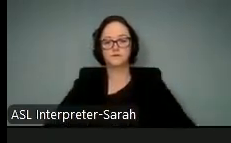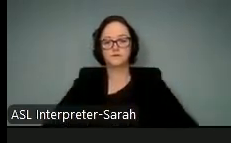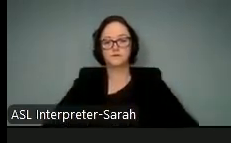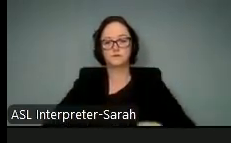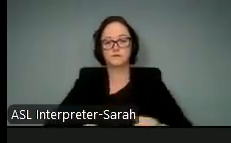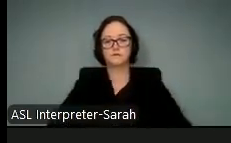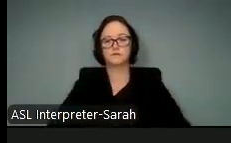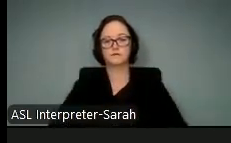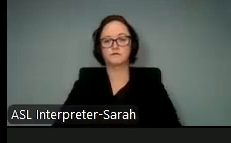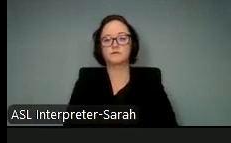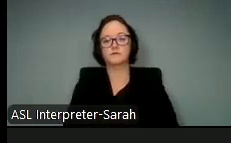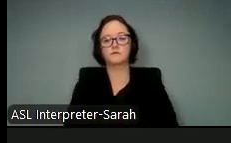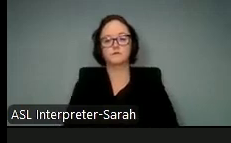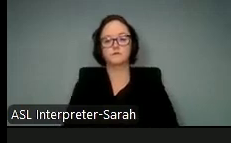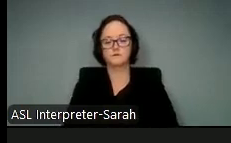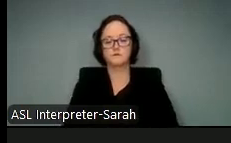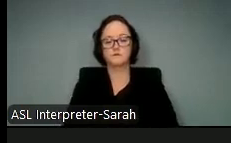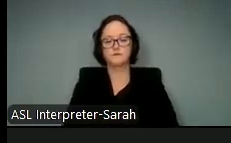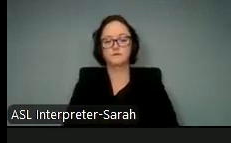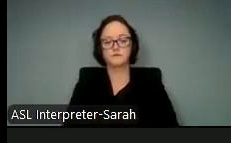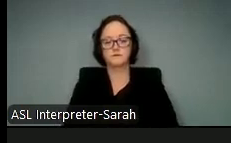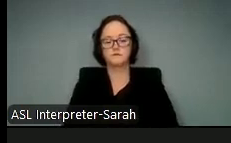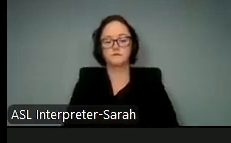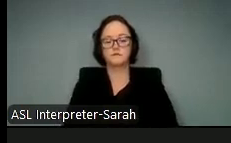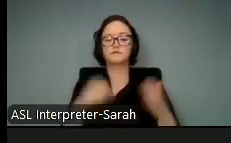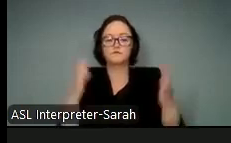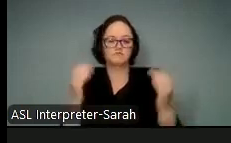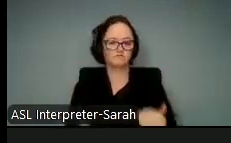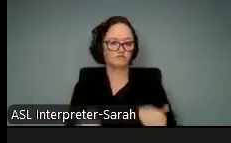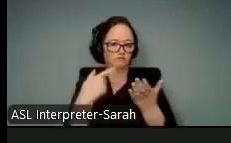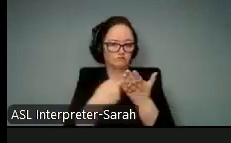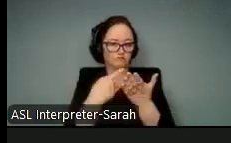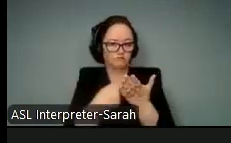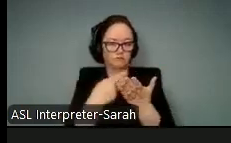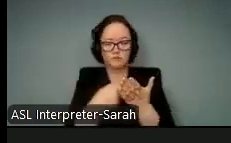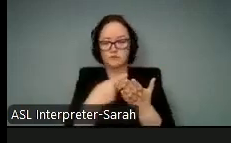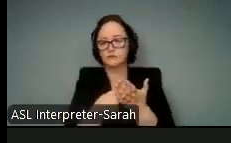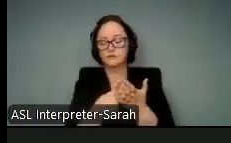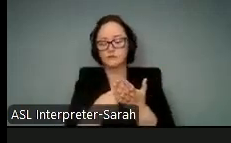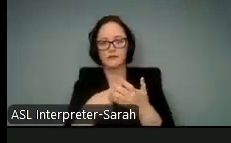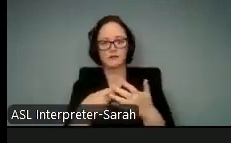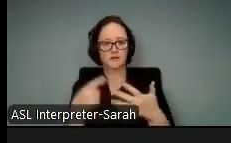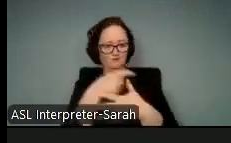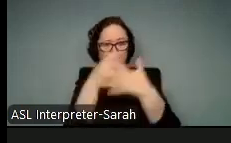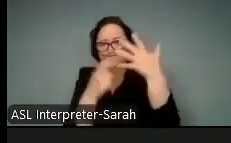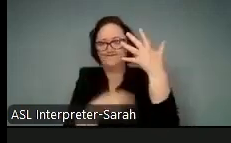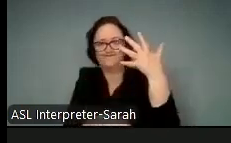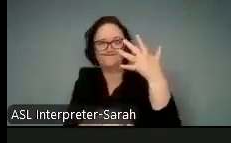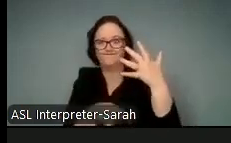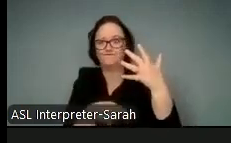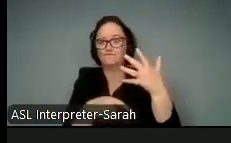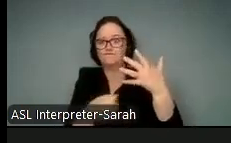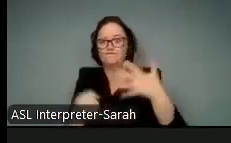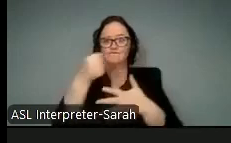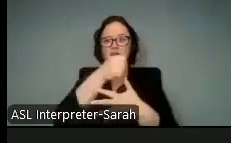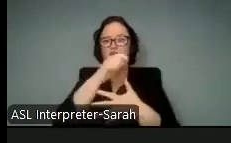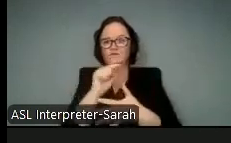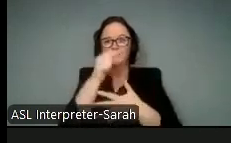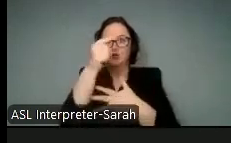Okay, so we're going to talk about what you should fix first. We're going to go over some basics that are going to be helpful.